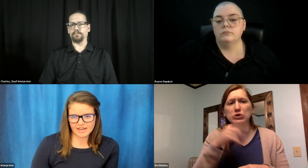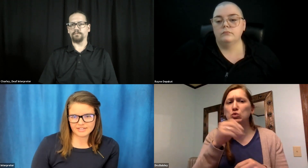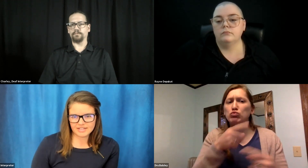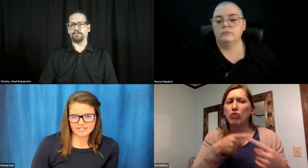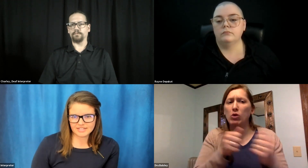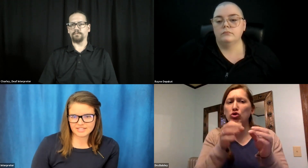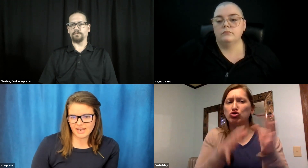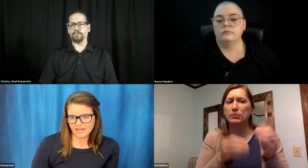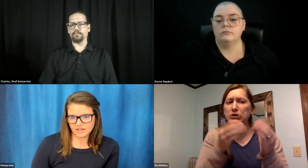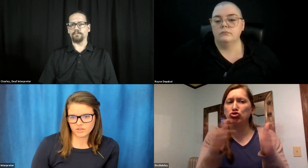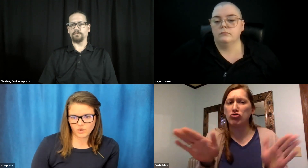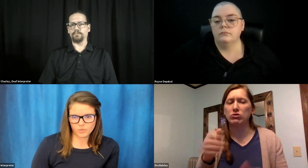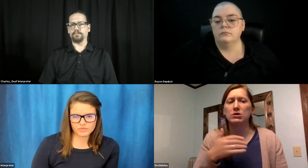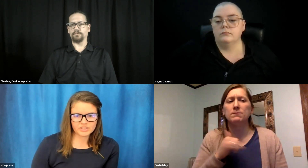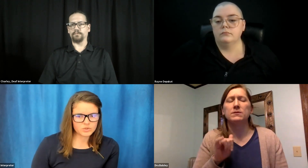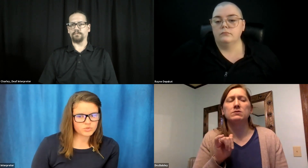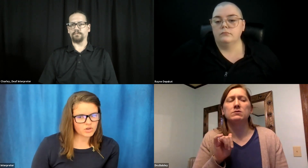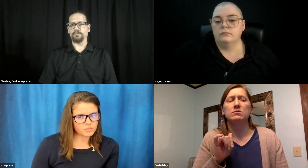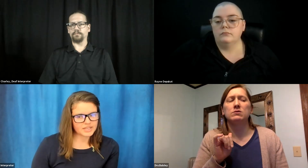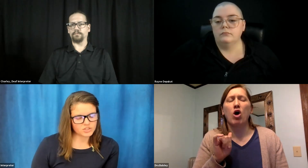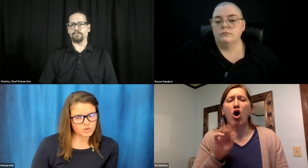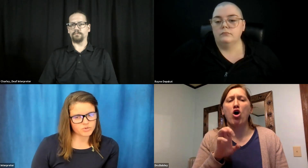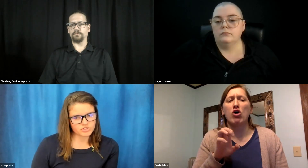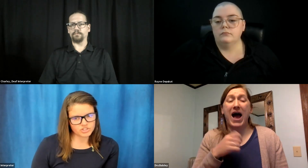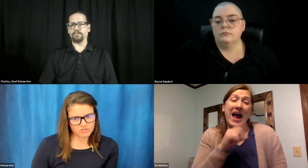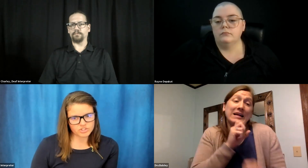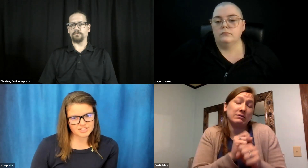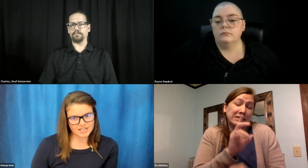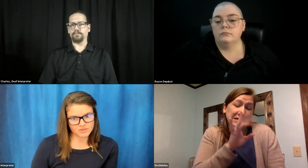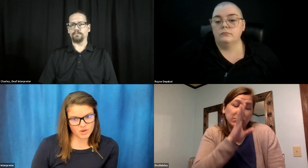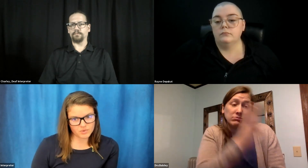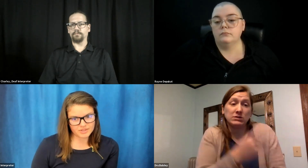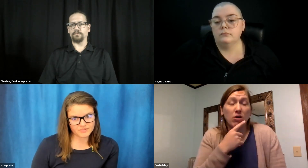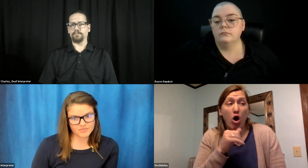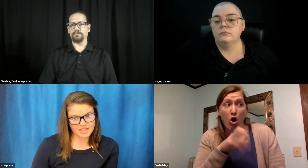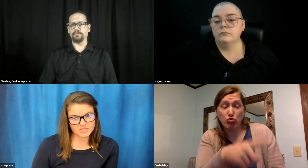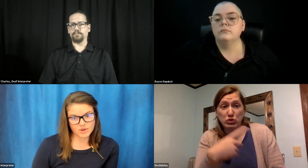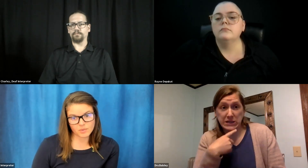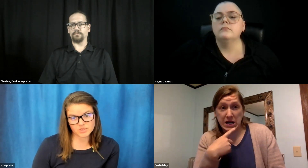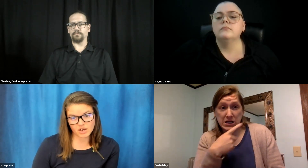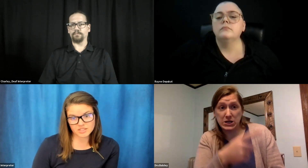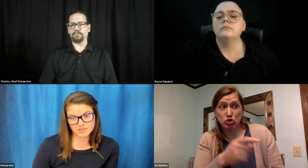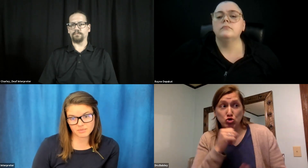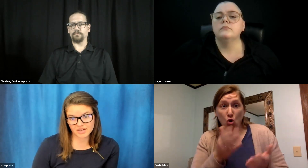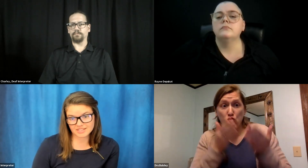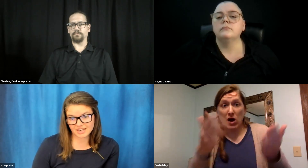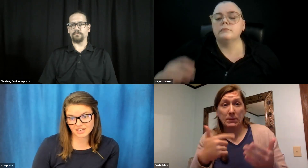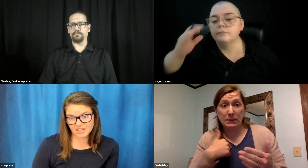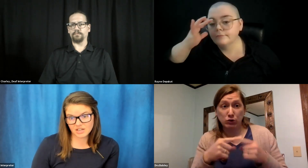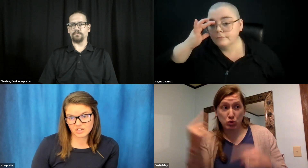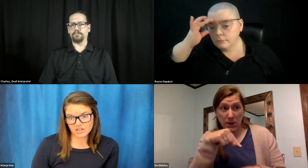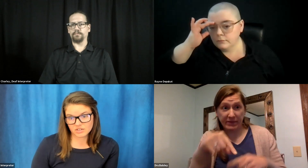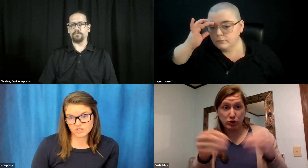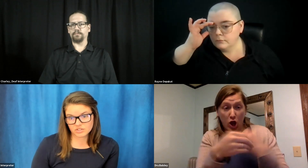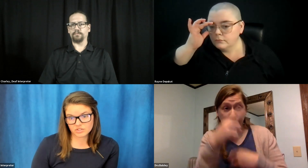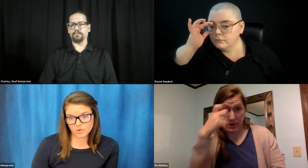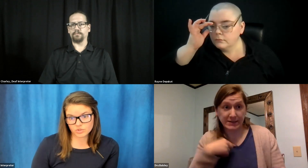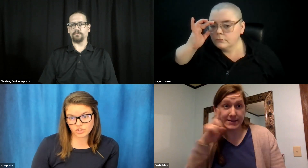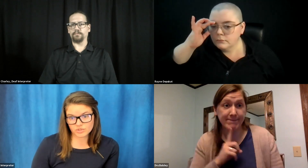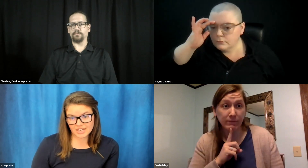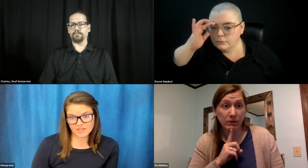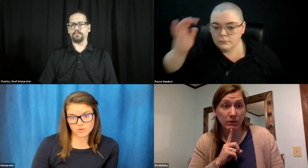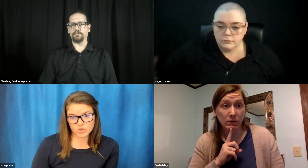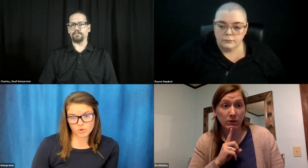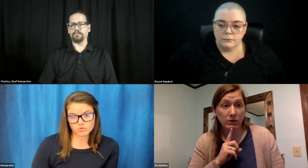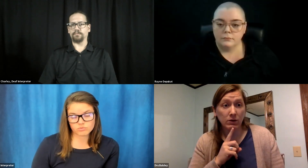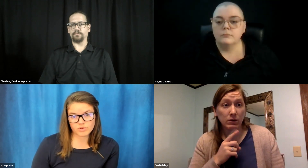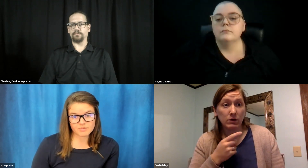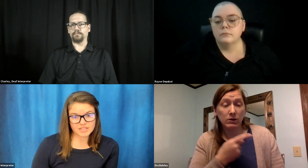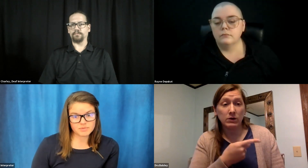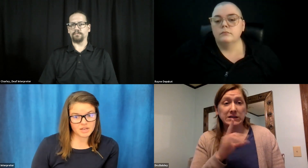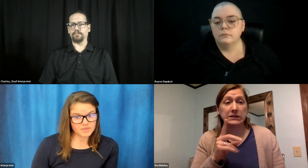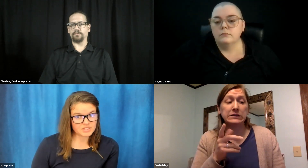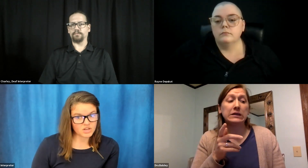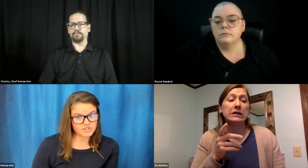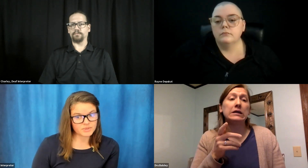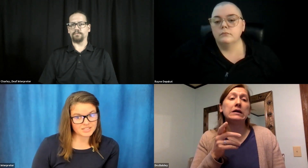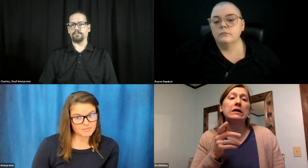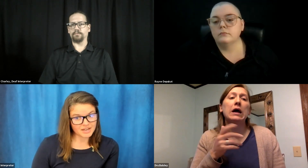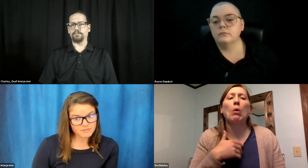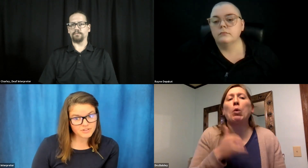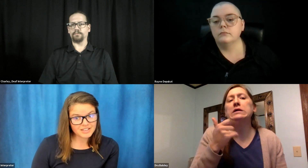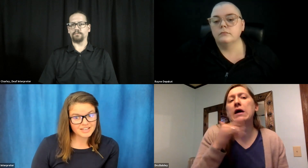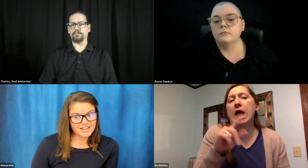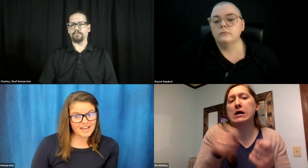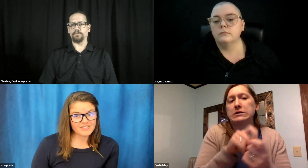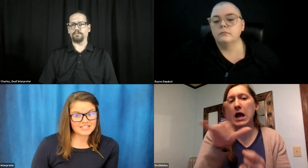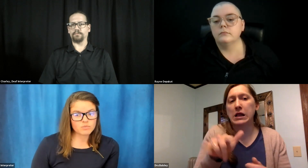And it did say, you know, we really do struggle with getting interpreters in general just to let you know. And so I was honest with them and I said, so you're saying that you don't recommend be coming to this office because I'm deaf.